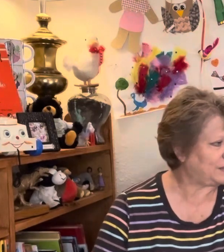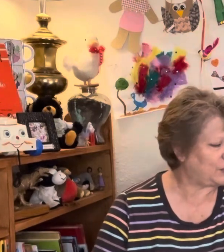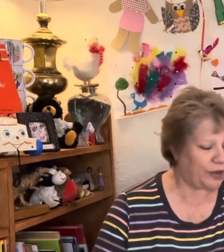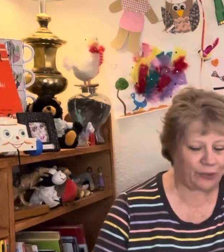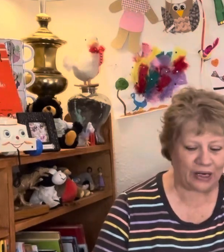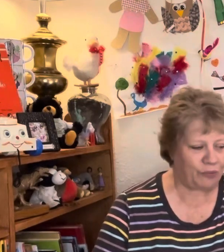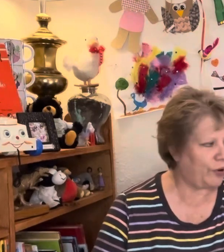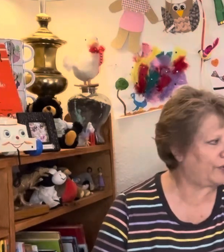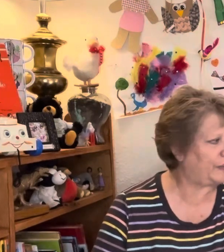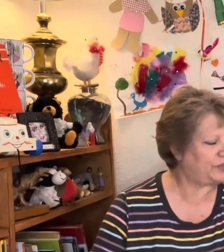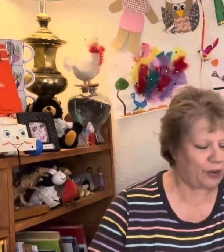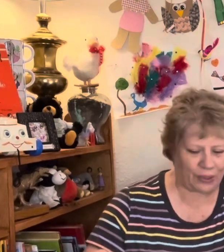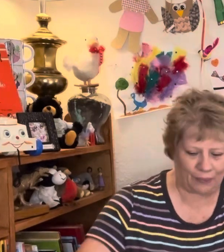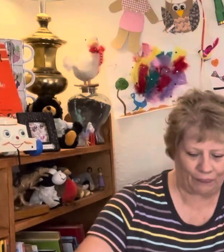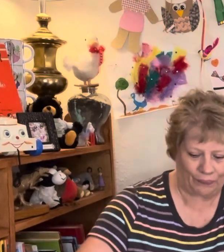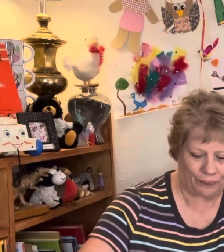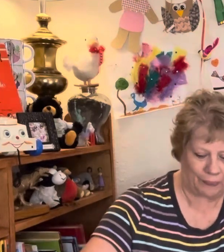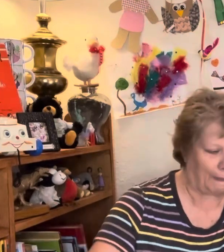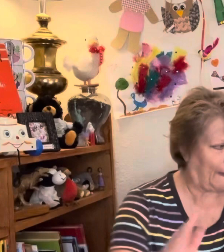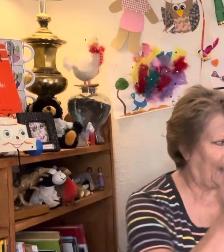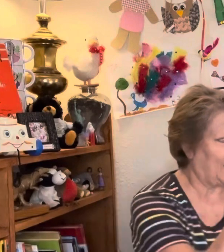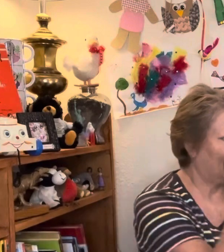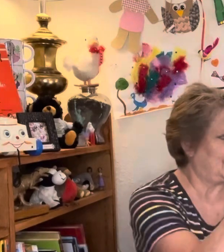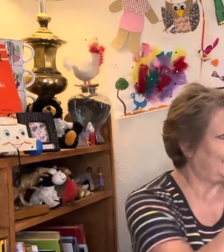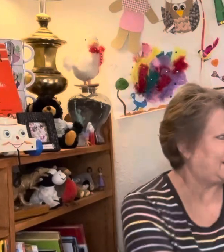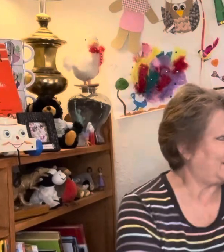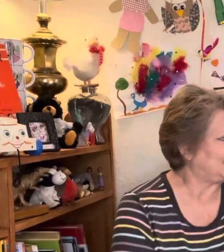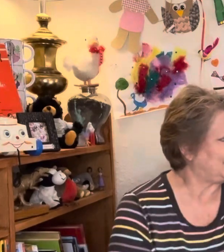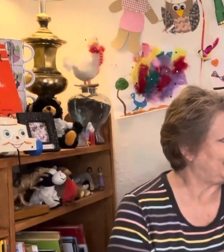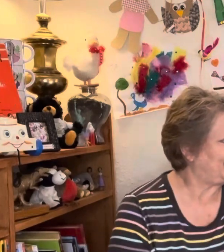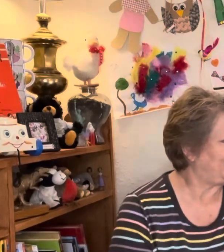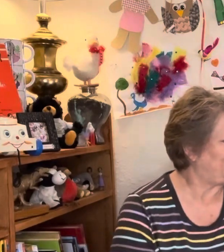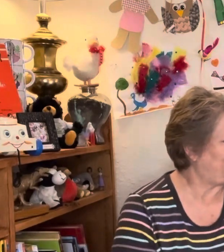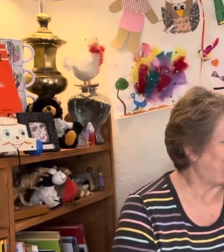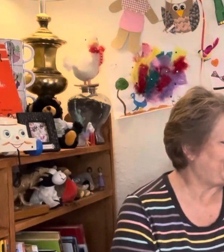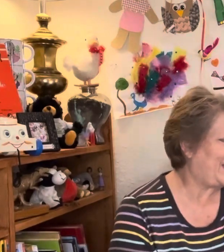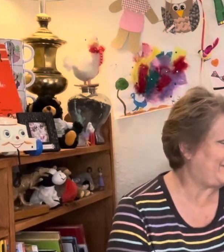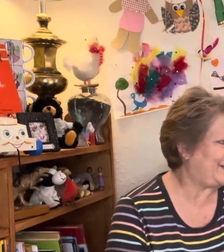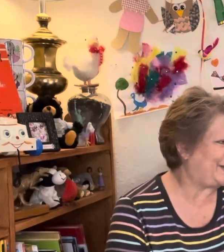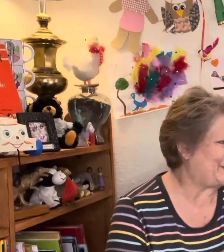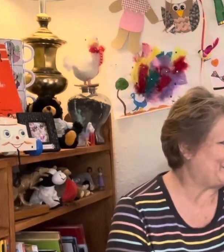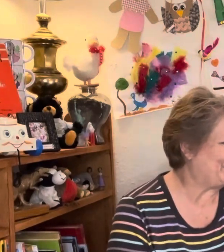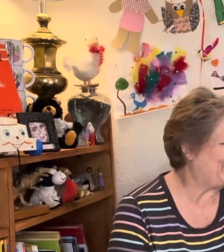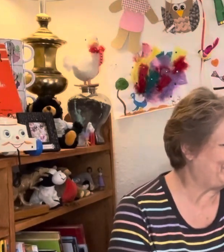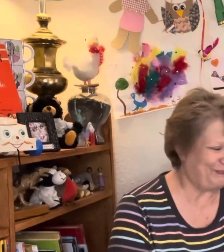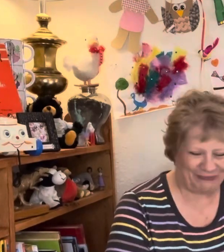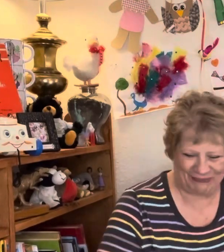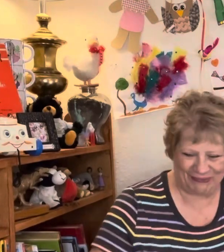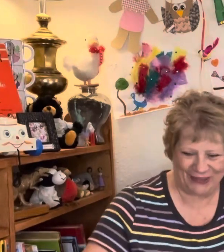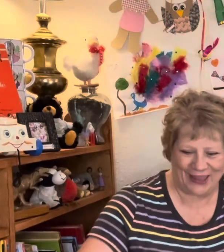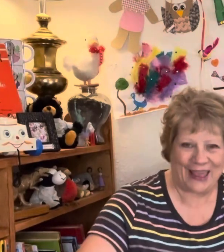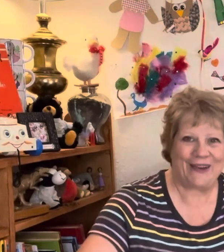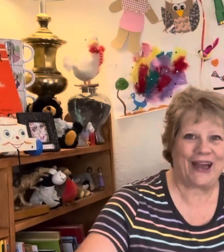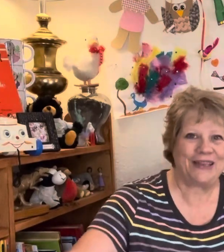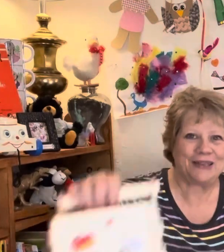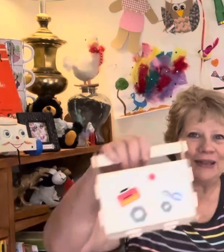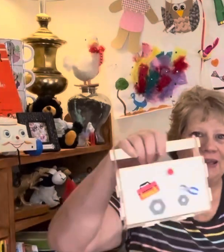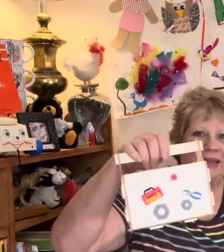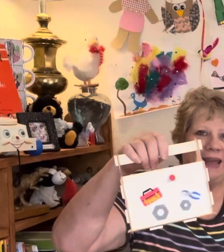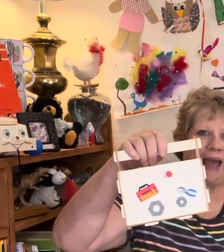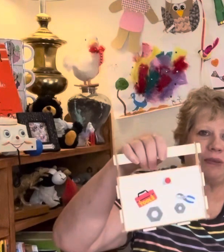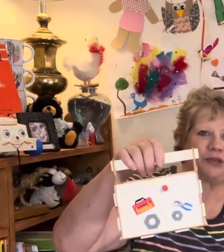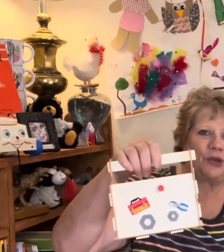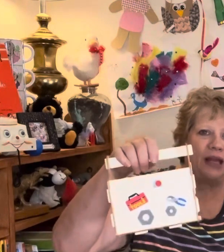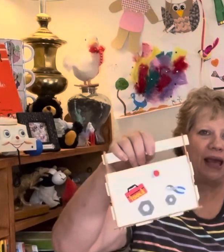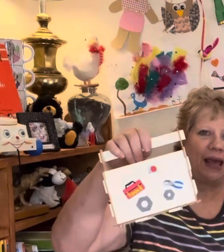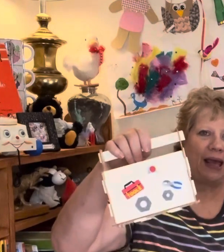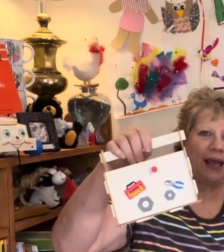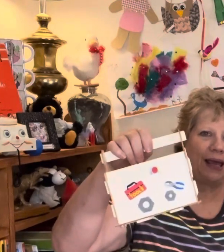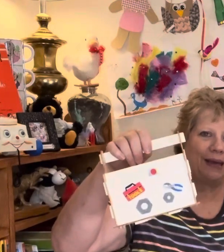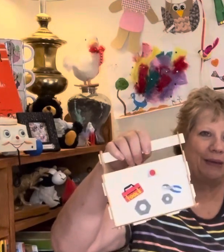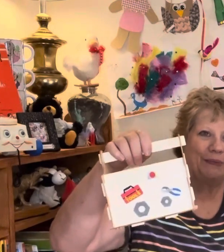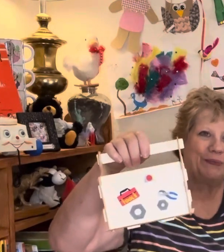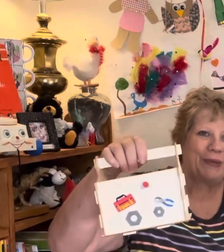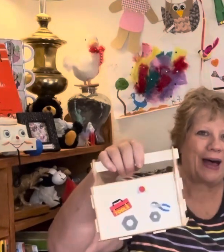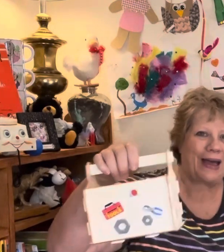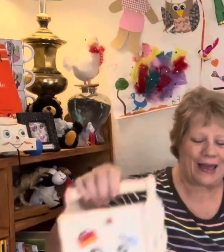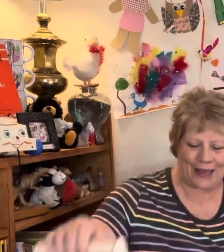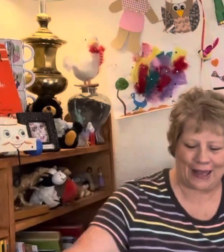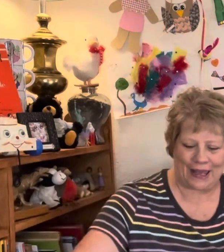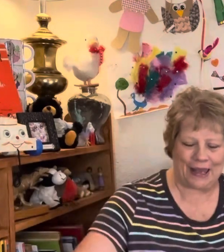back to our reading program. Shall we? BUSTER: Hehe! We did it! BARB: Thanks. BUSTER: Good job. BARB: Wonderful to have you here! Okay, guys! Happy tooling! Bye!